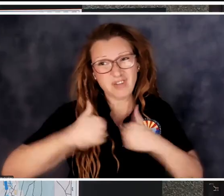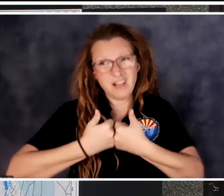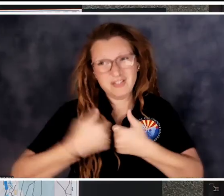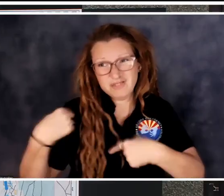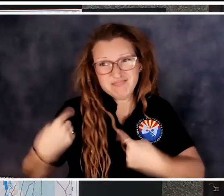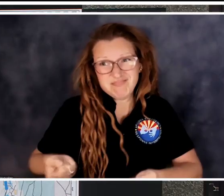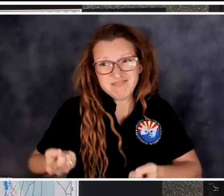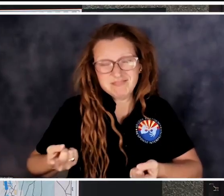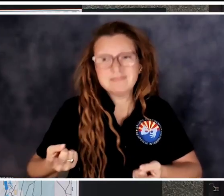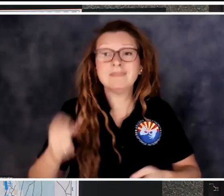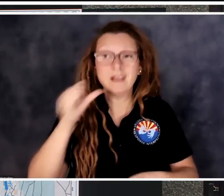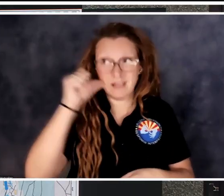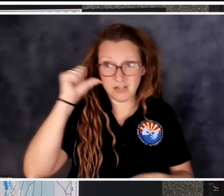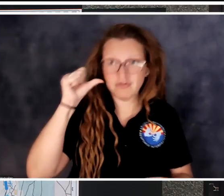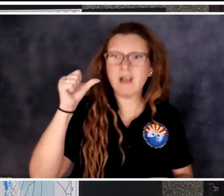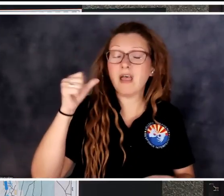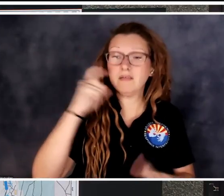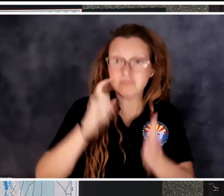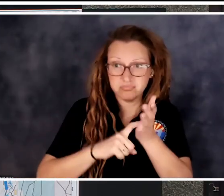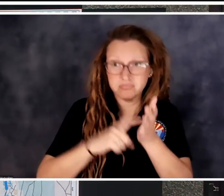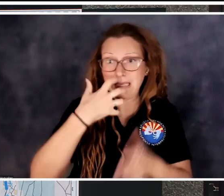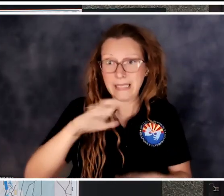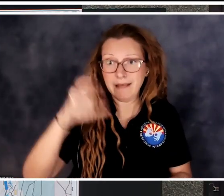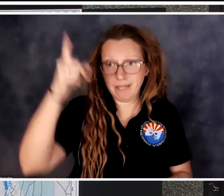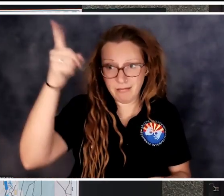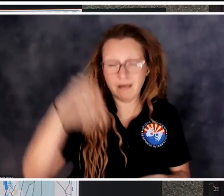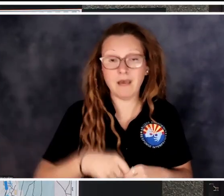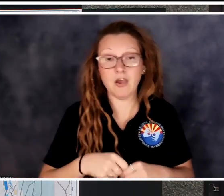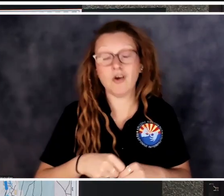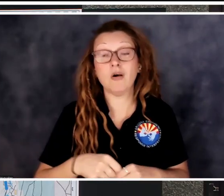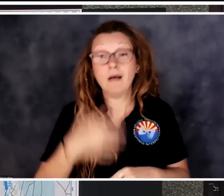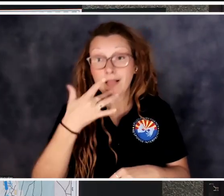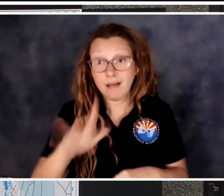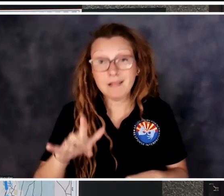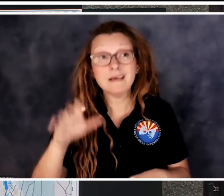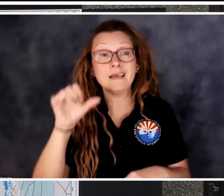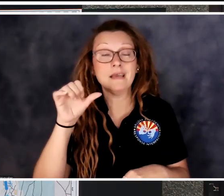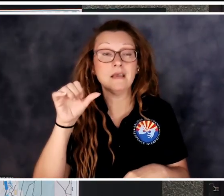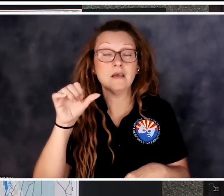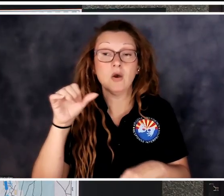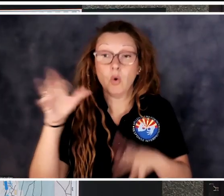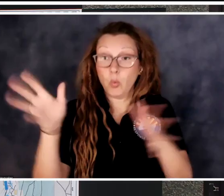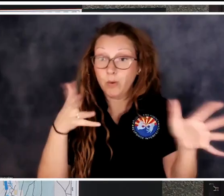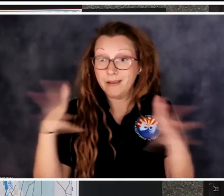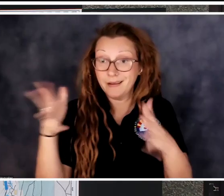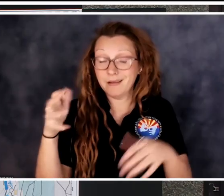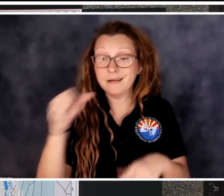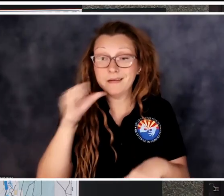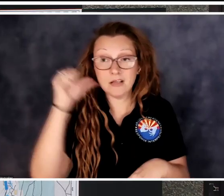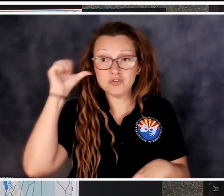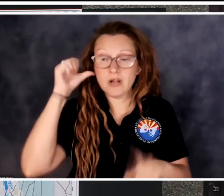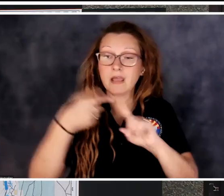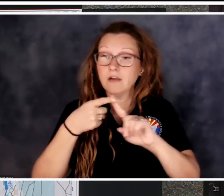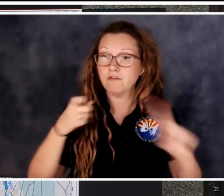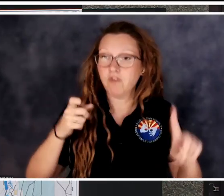has given us trouble the lst couple of days. Yesterday there was a little bit of heat out there. Luckily yesterday's winds were out of the north